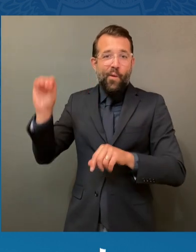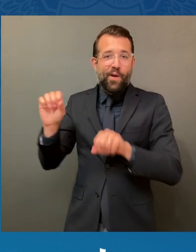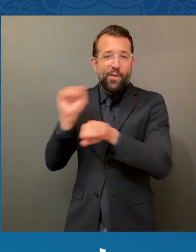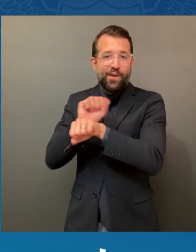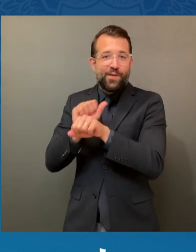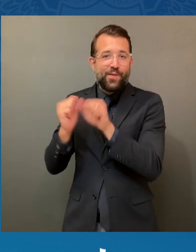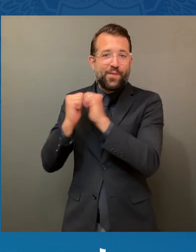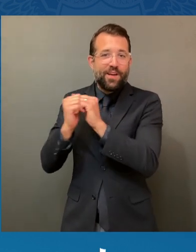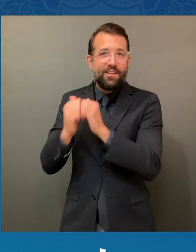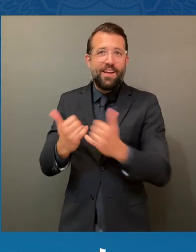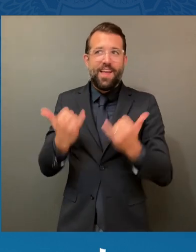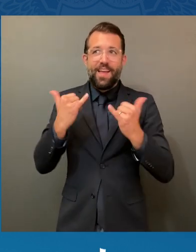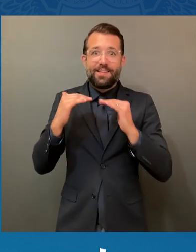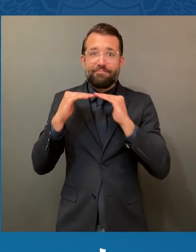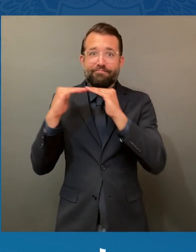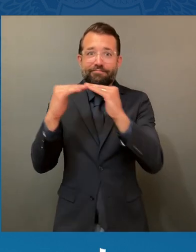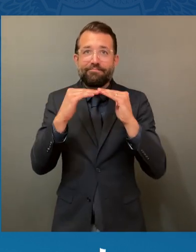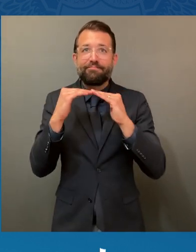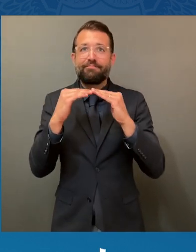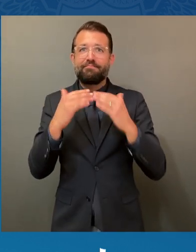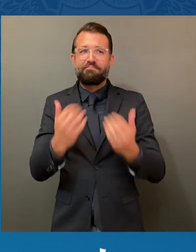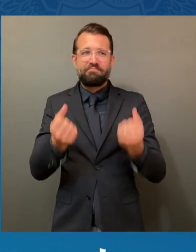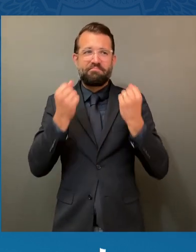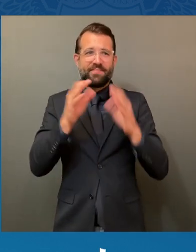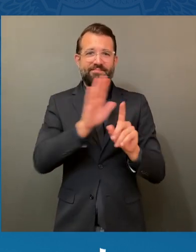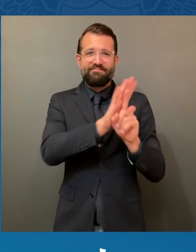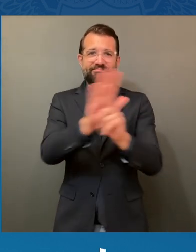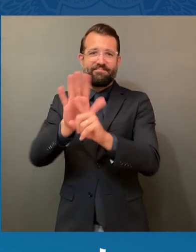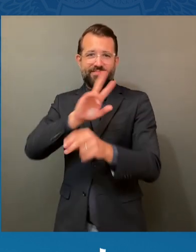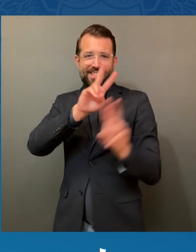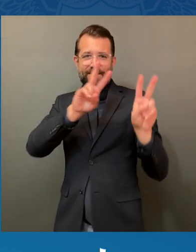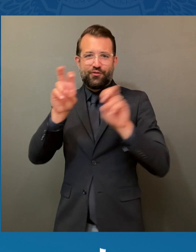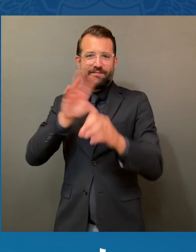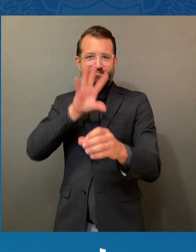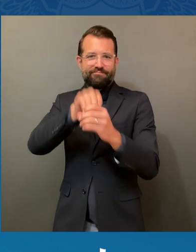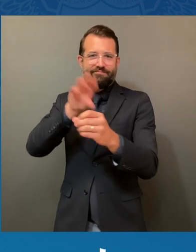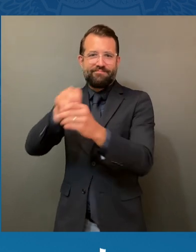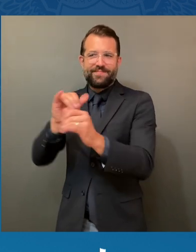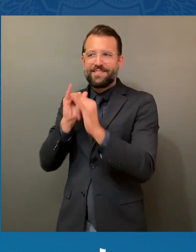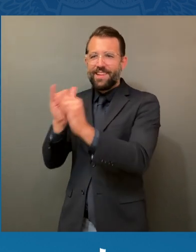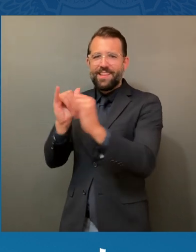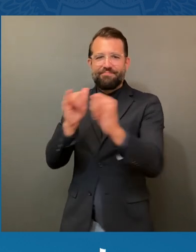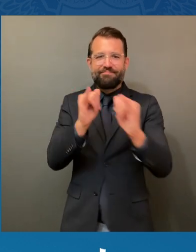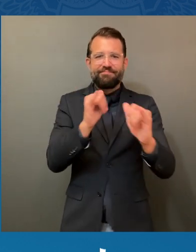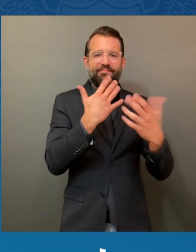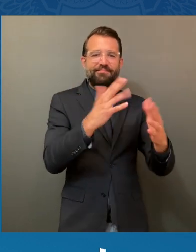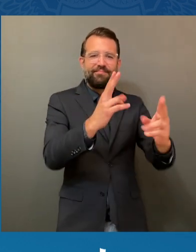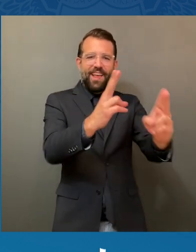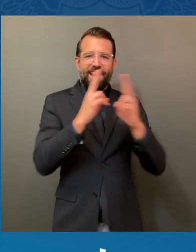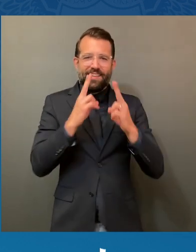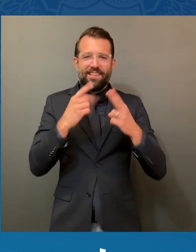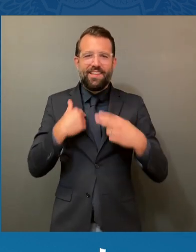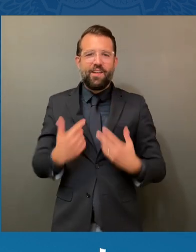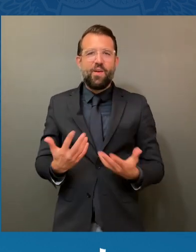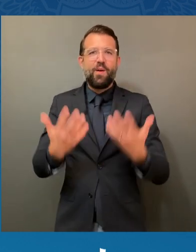on so many of the issues that you're working on. Thank you. I'm so honored. And I see so many of the attorneys general